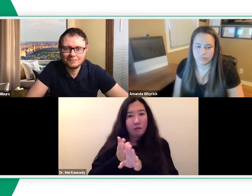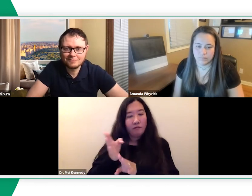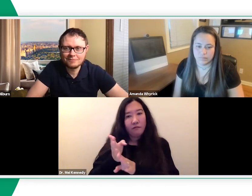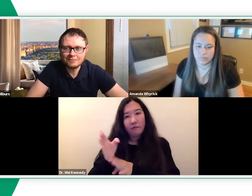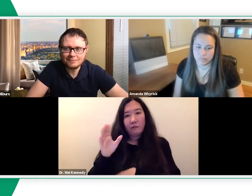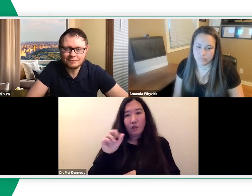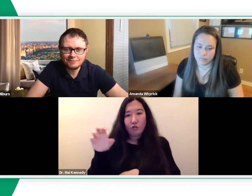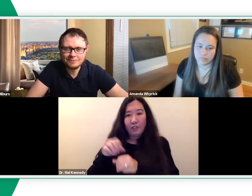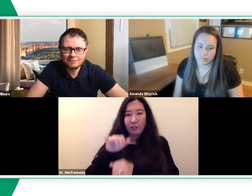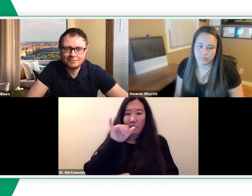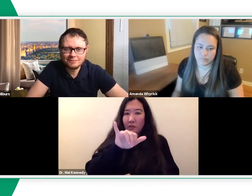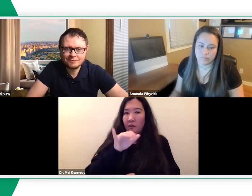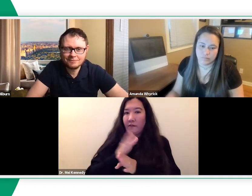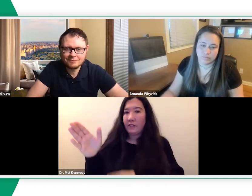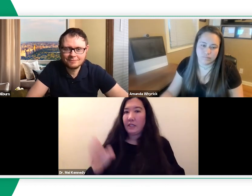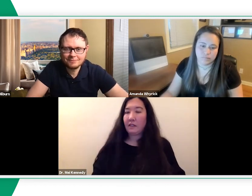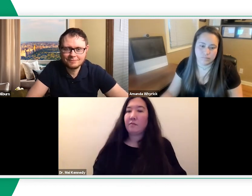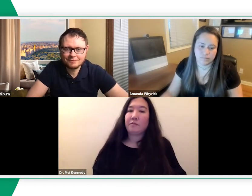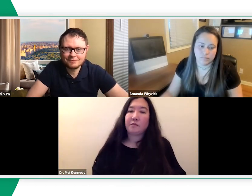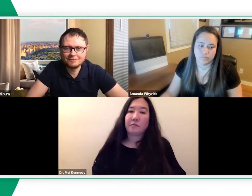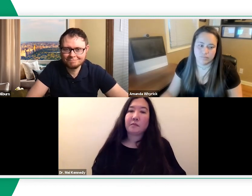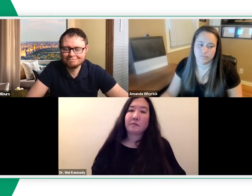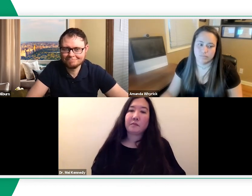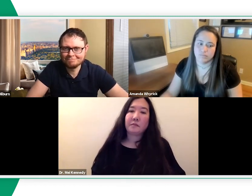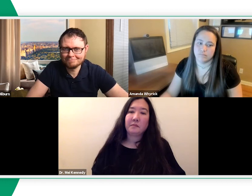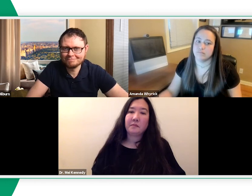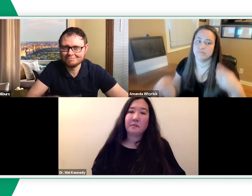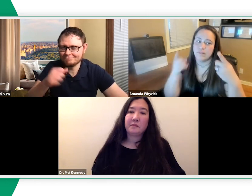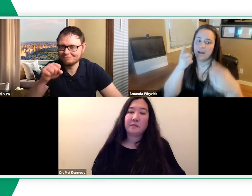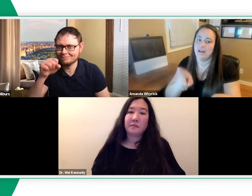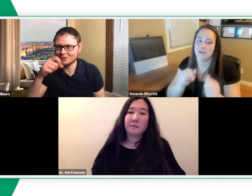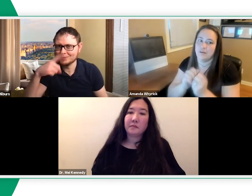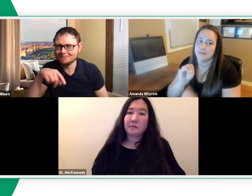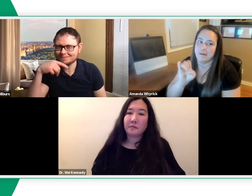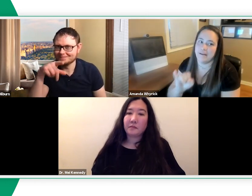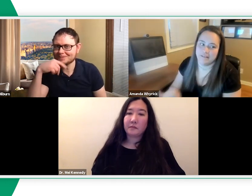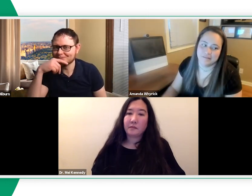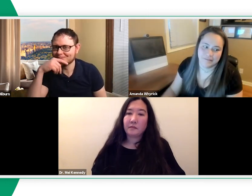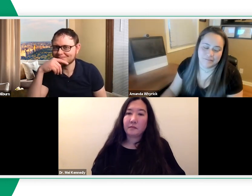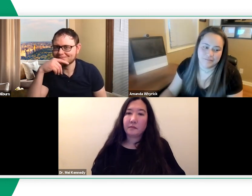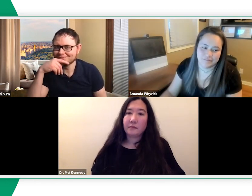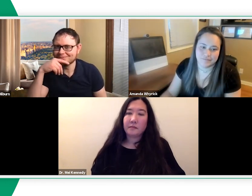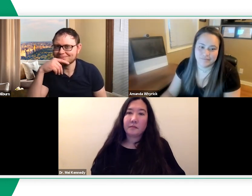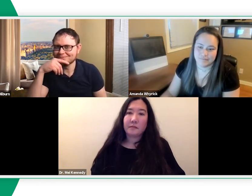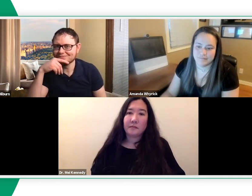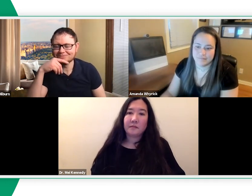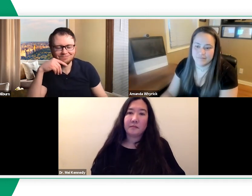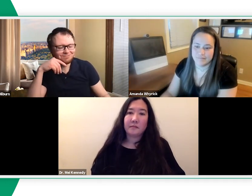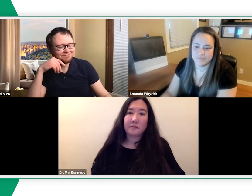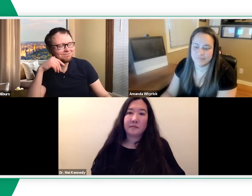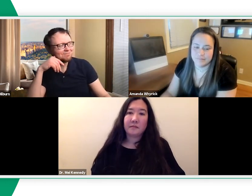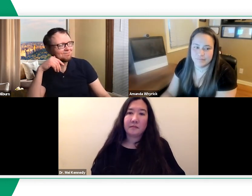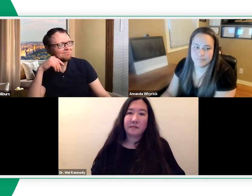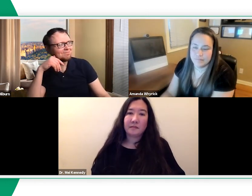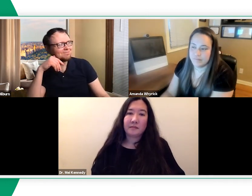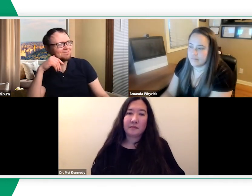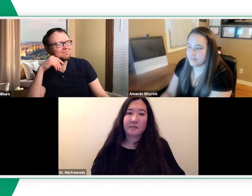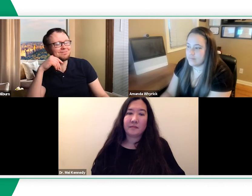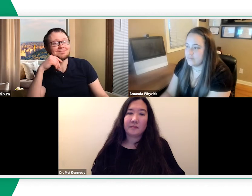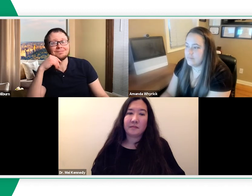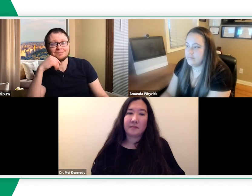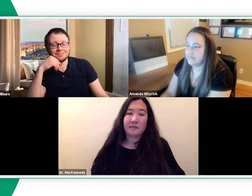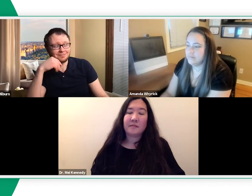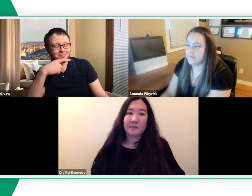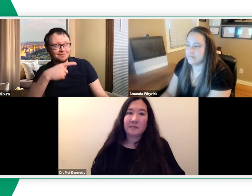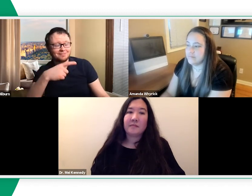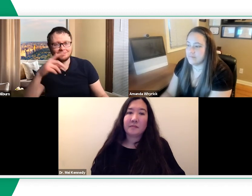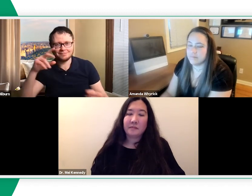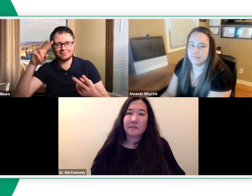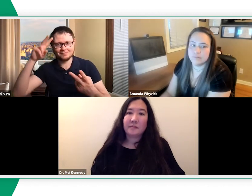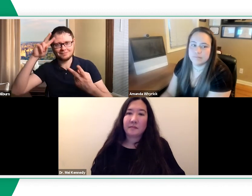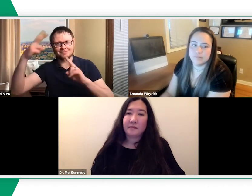hot career field right now. It's booming. >>AMANDA WHYRICK: I agree with Mei.